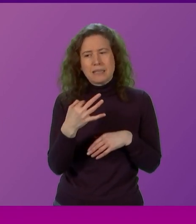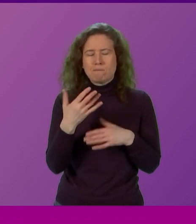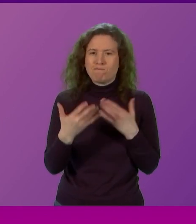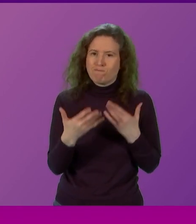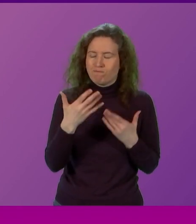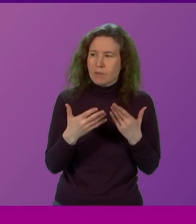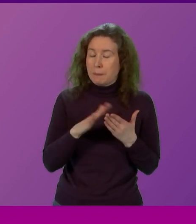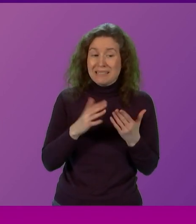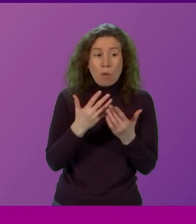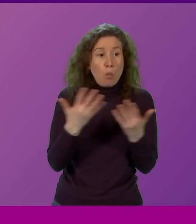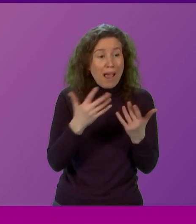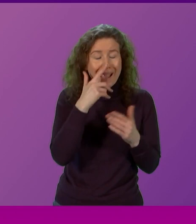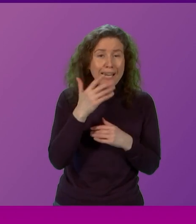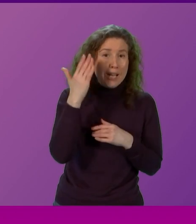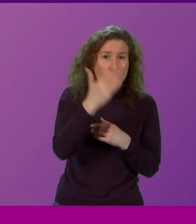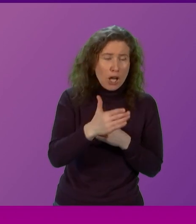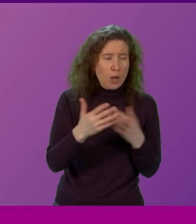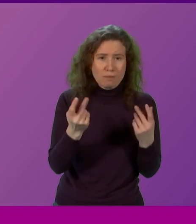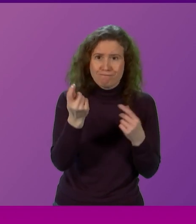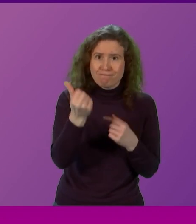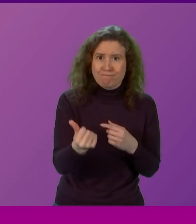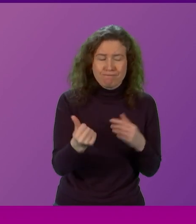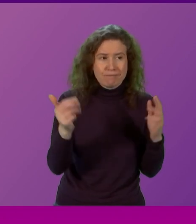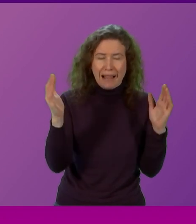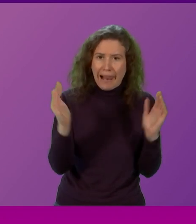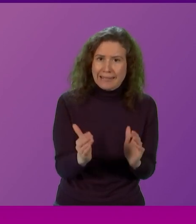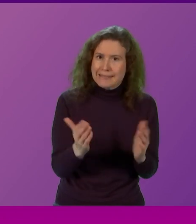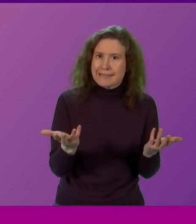pool of places that he can go to is significantly reduced.